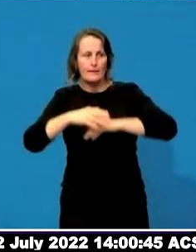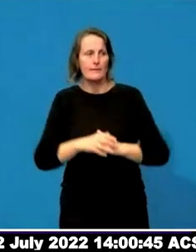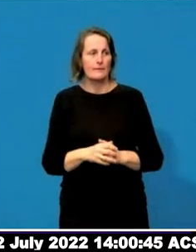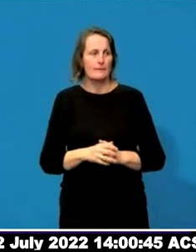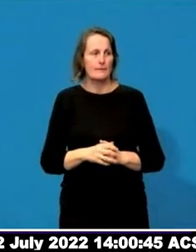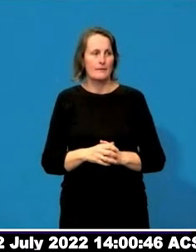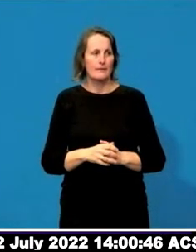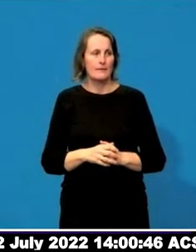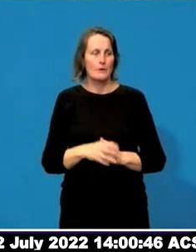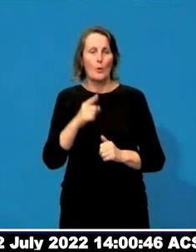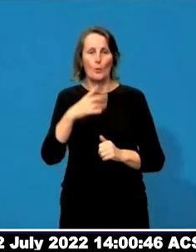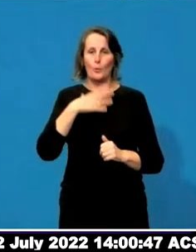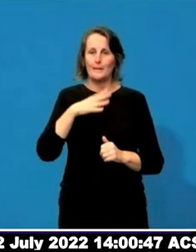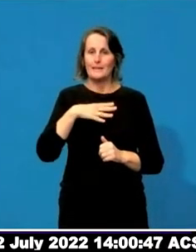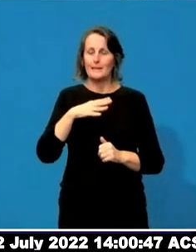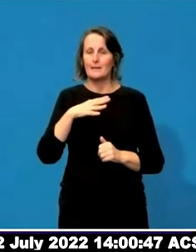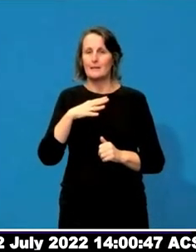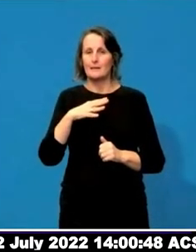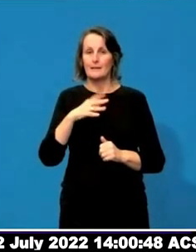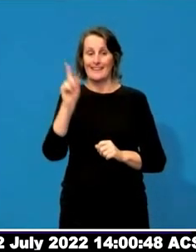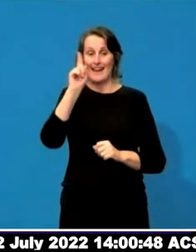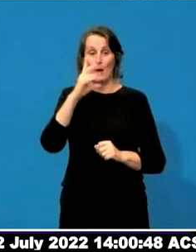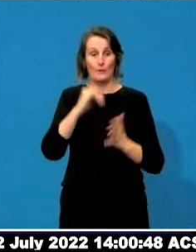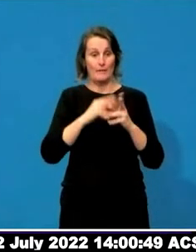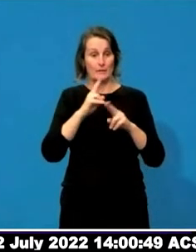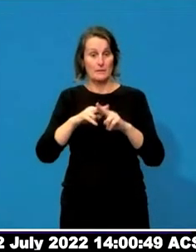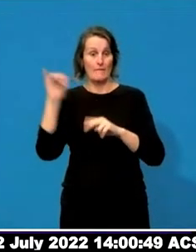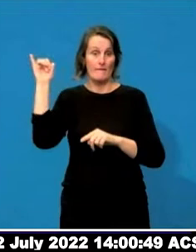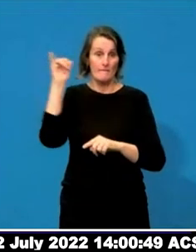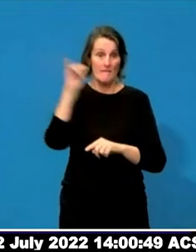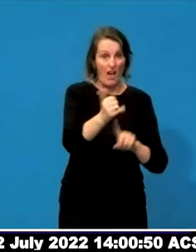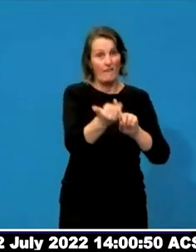staffs that's flown in and out, in and out, wasting government money.